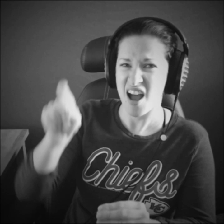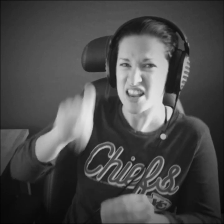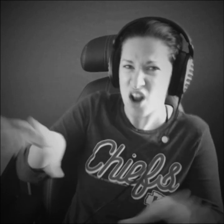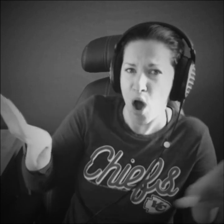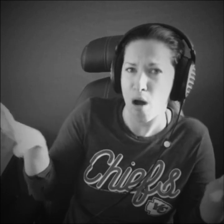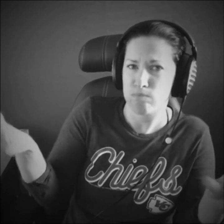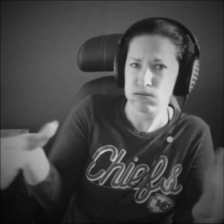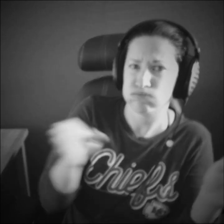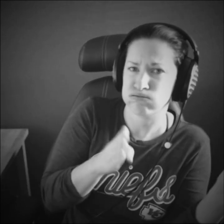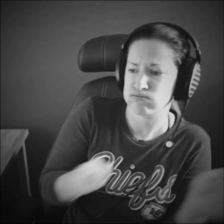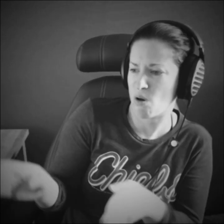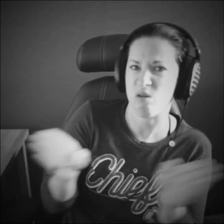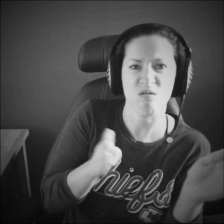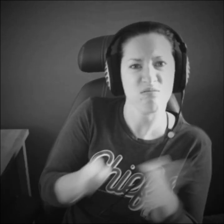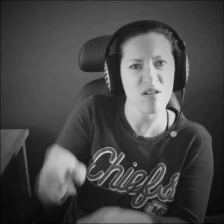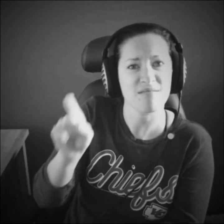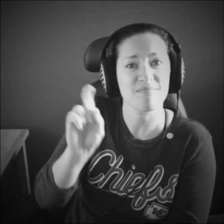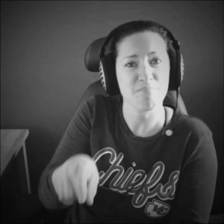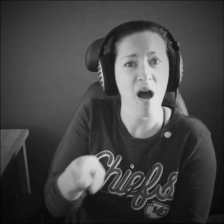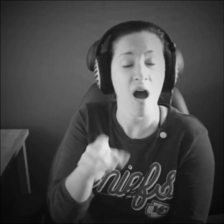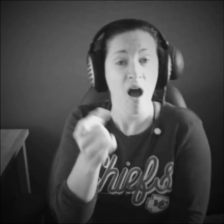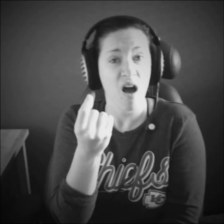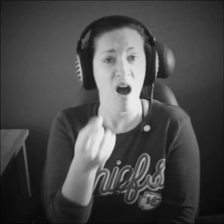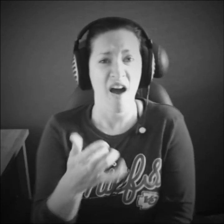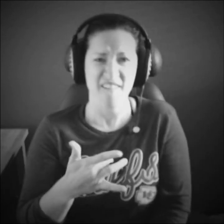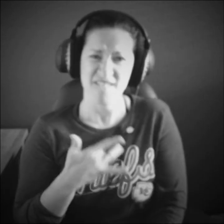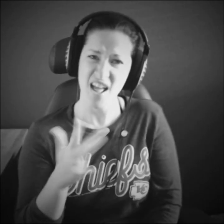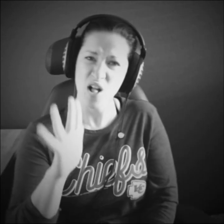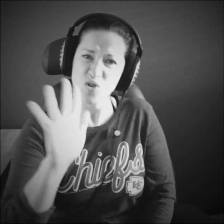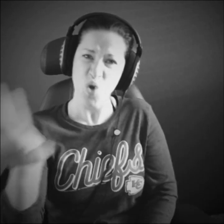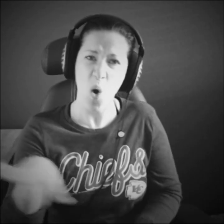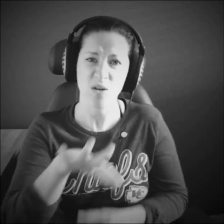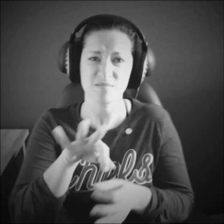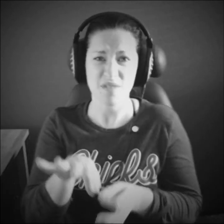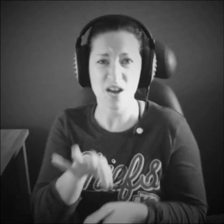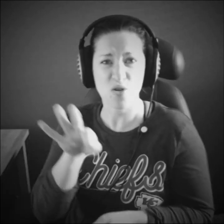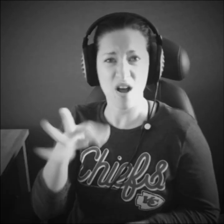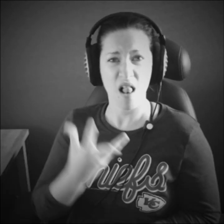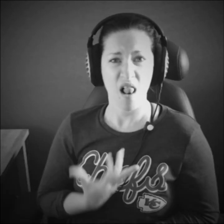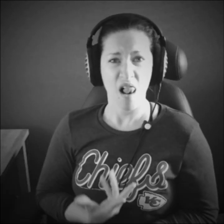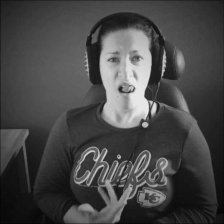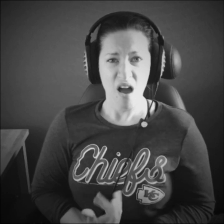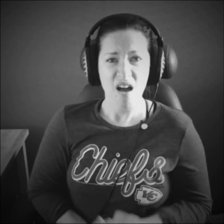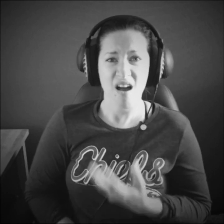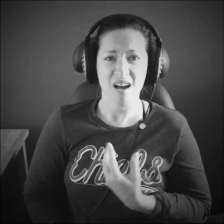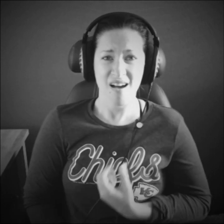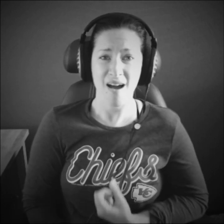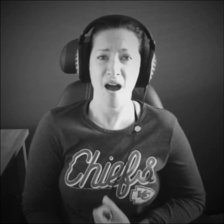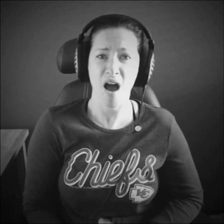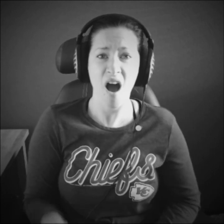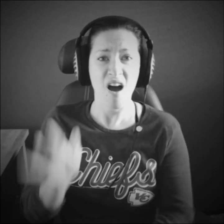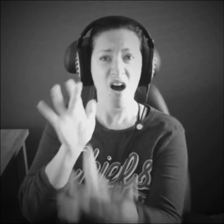but if you feel your spirit sinking grab a bone